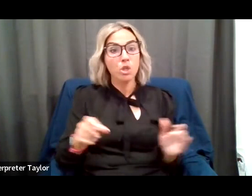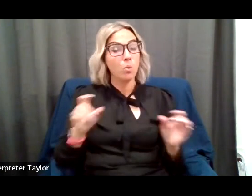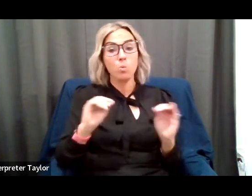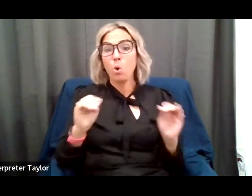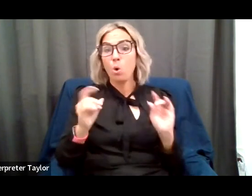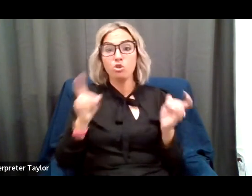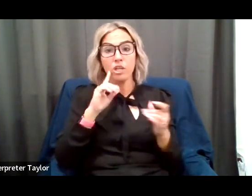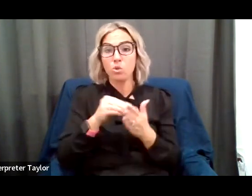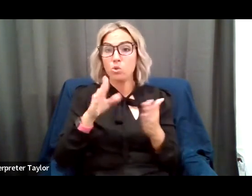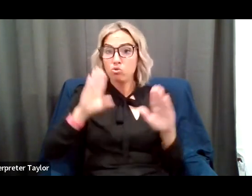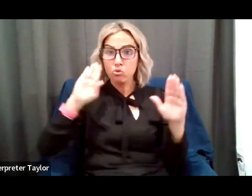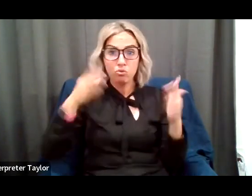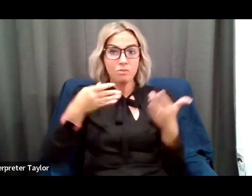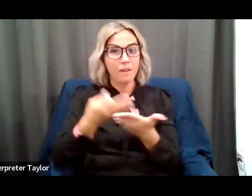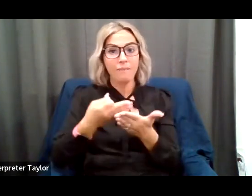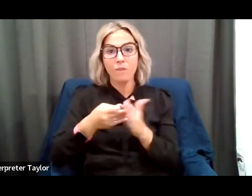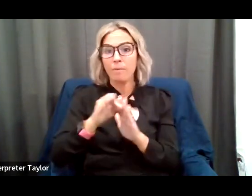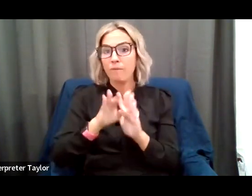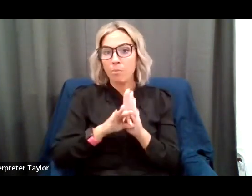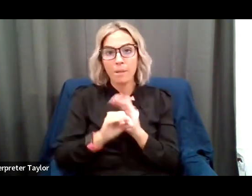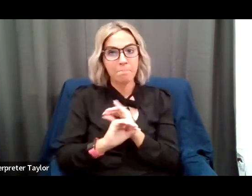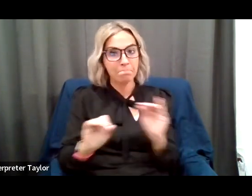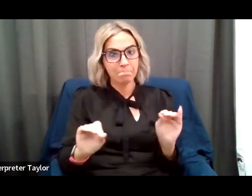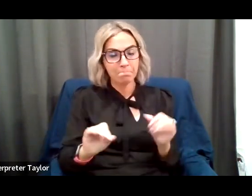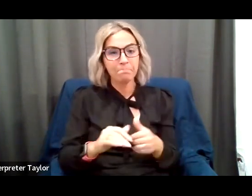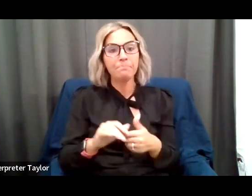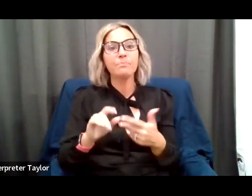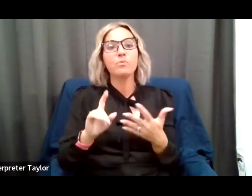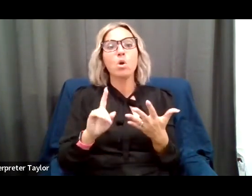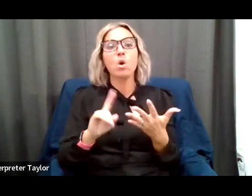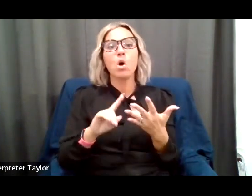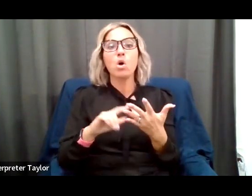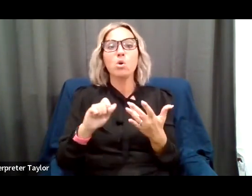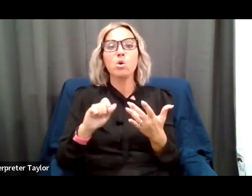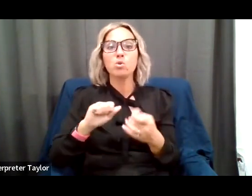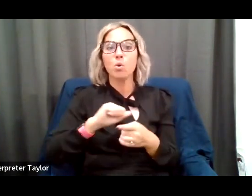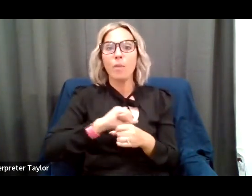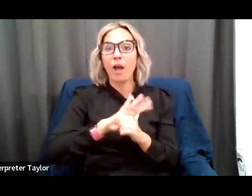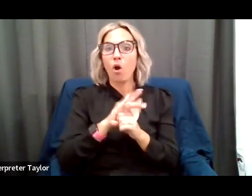You also received an COVID-19 Institutional Block Grant,